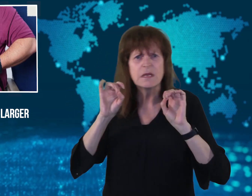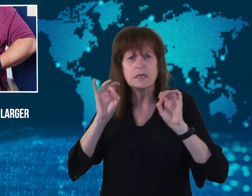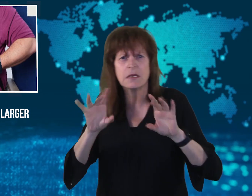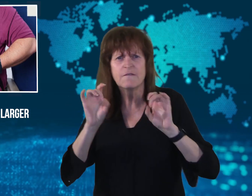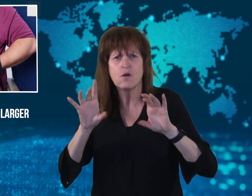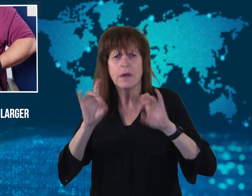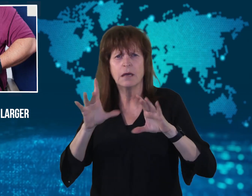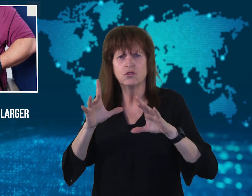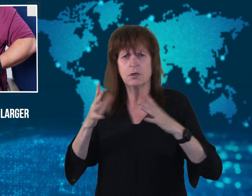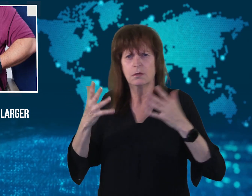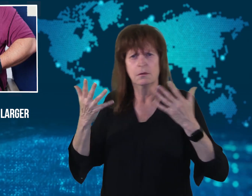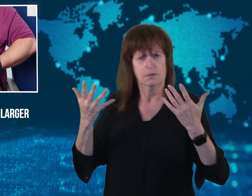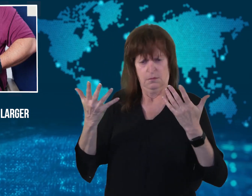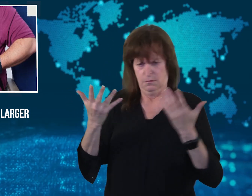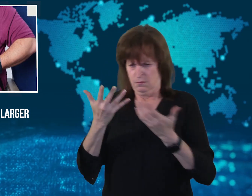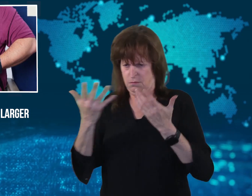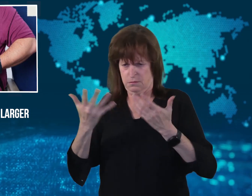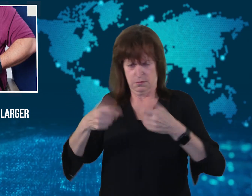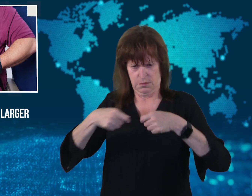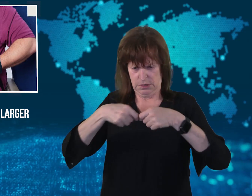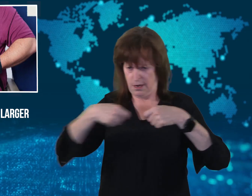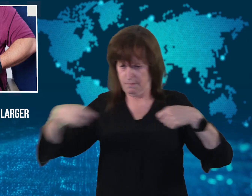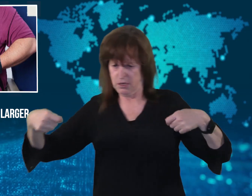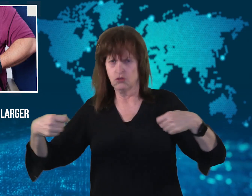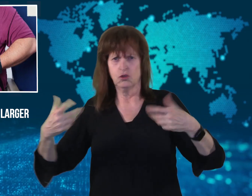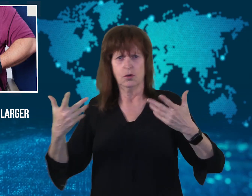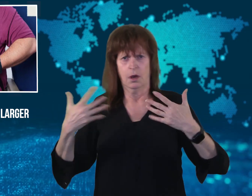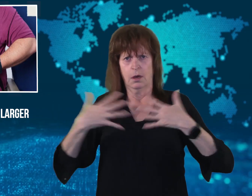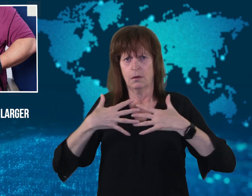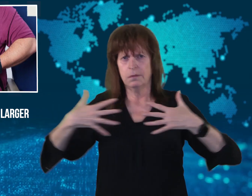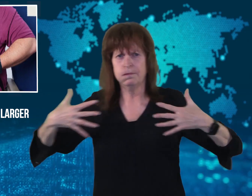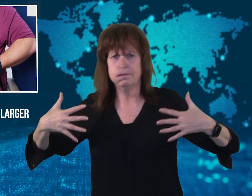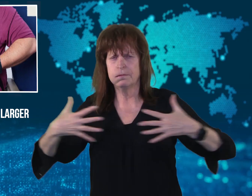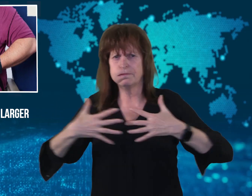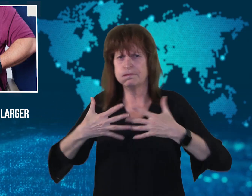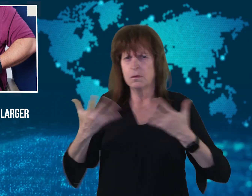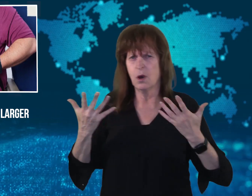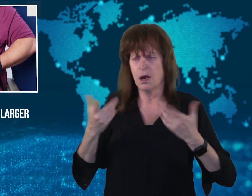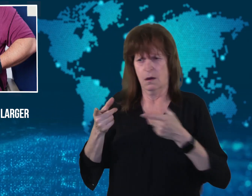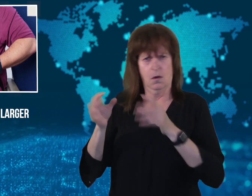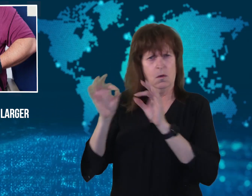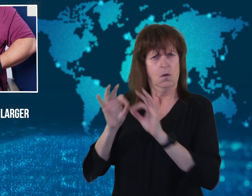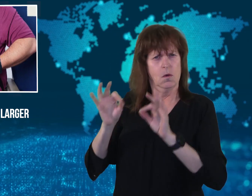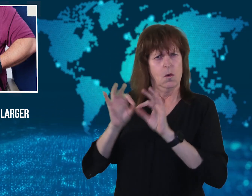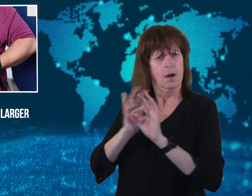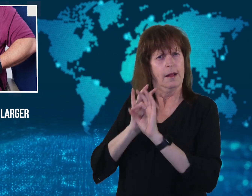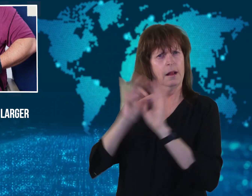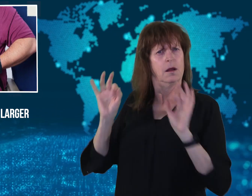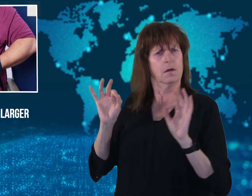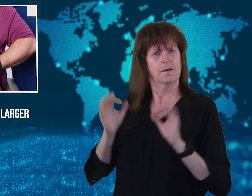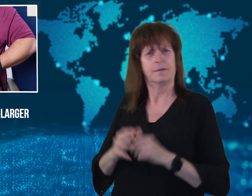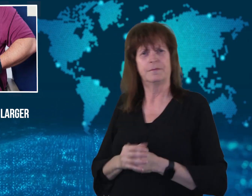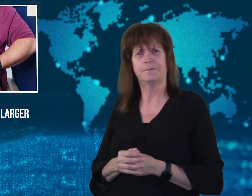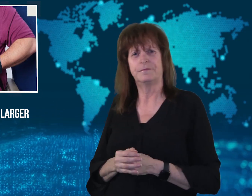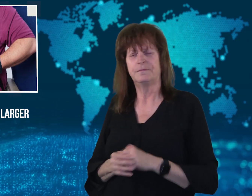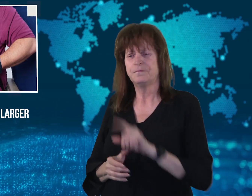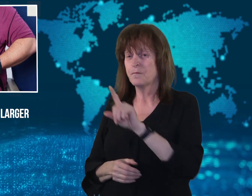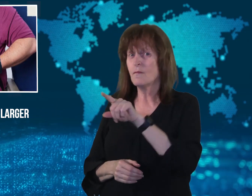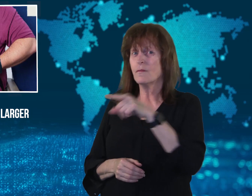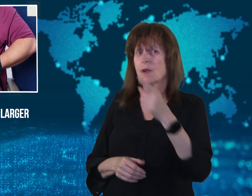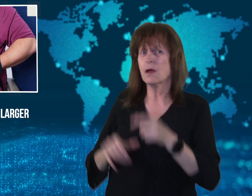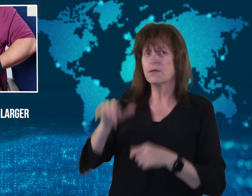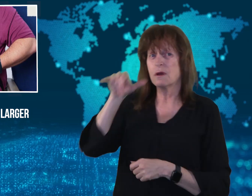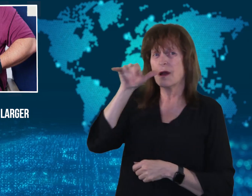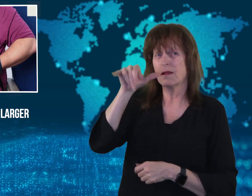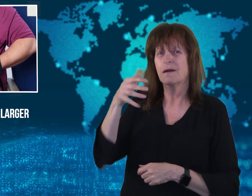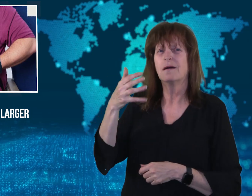The page states that not doing so may mean you are denied the flight.